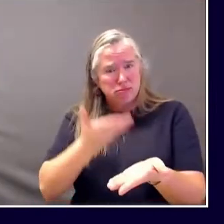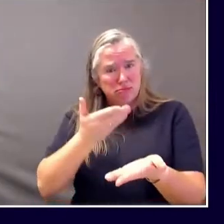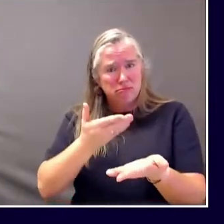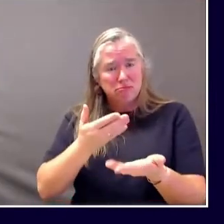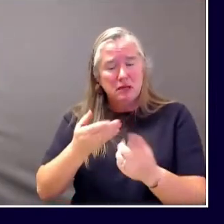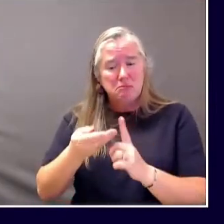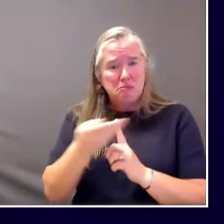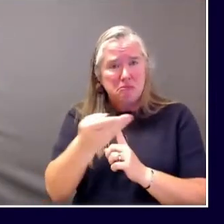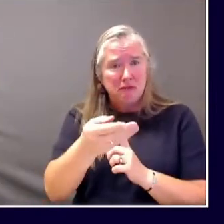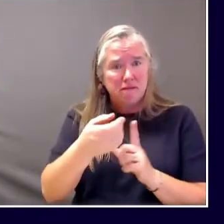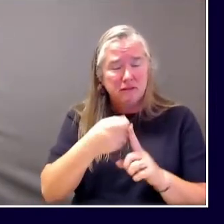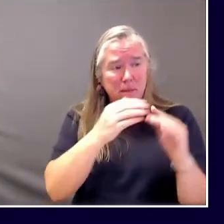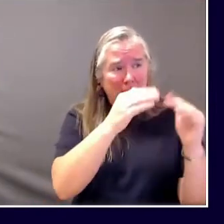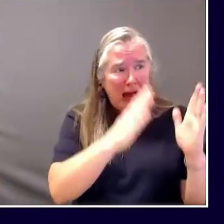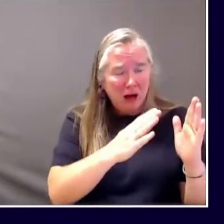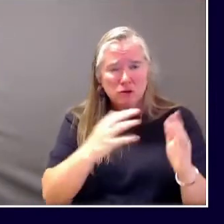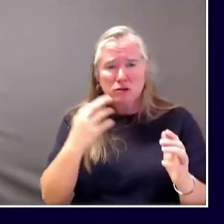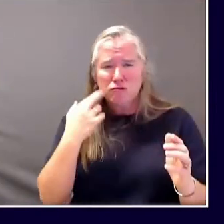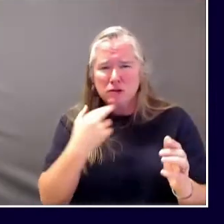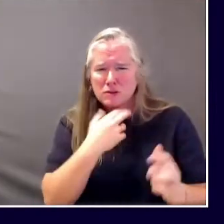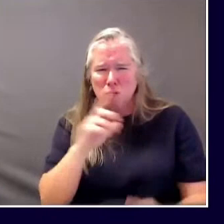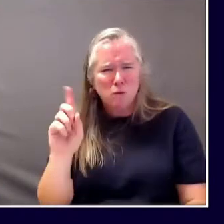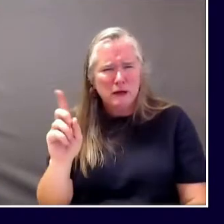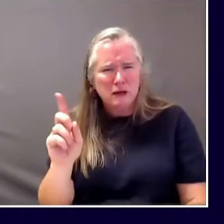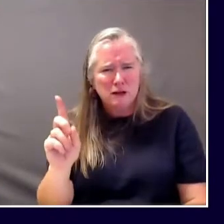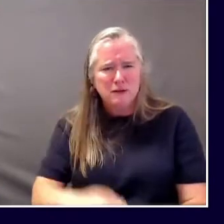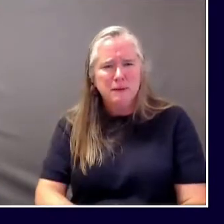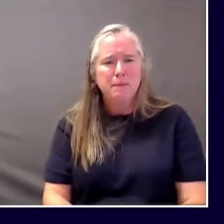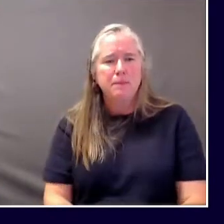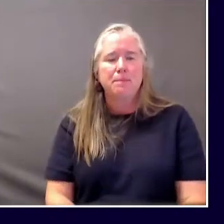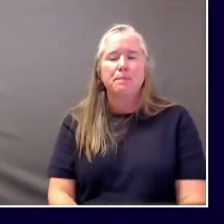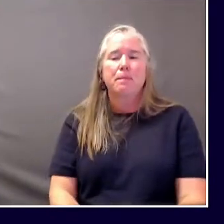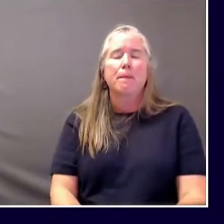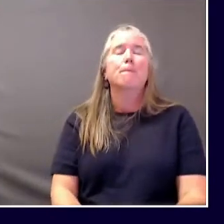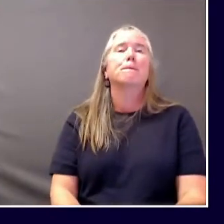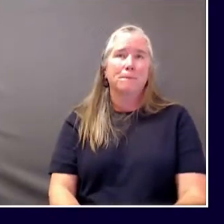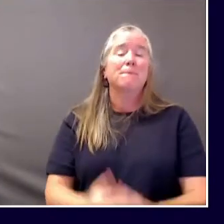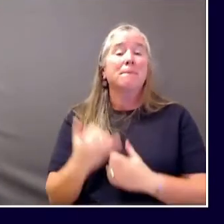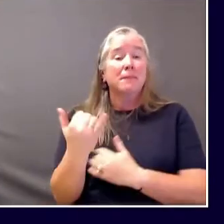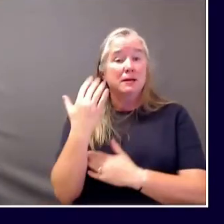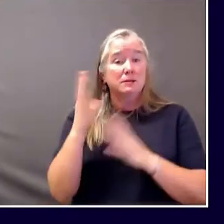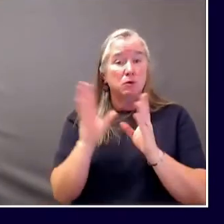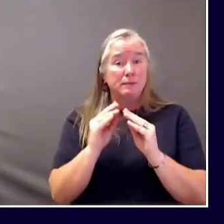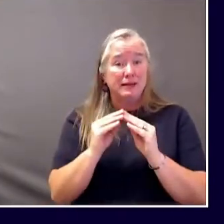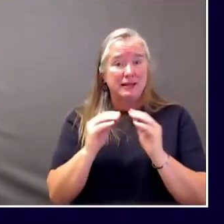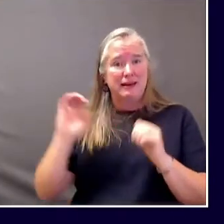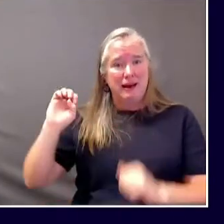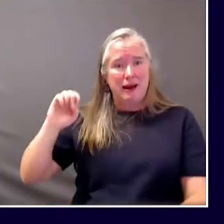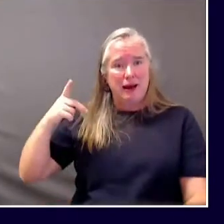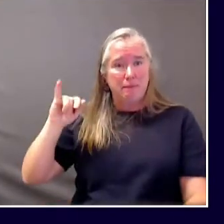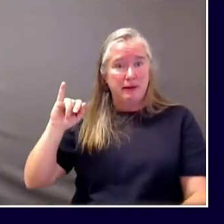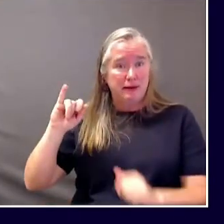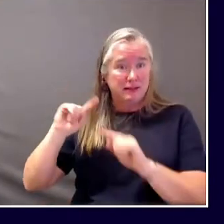or or any else what we we were just talking